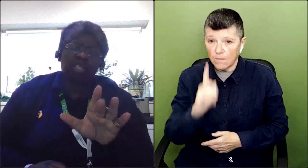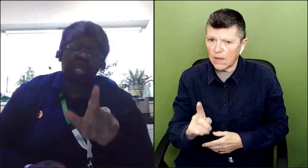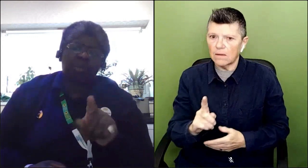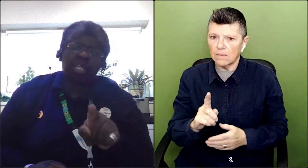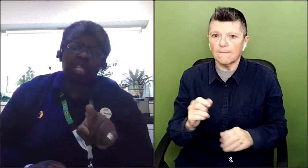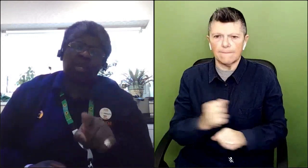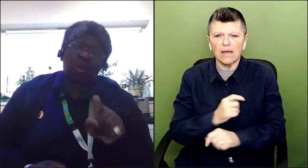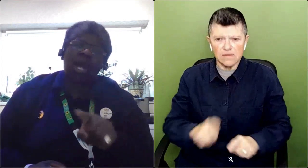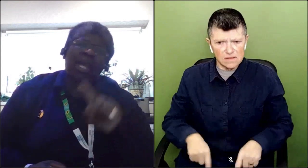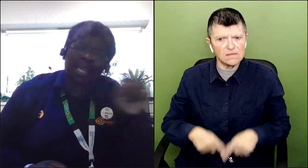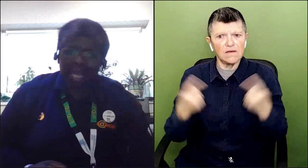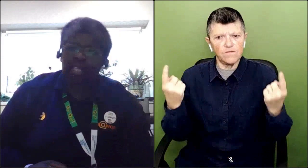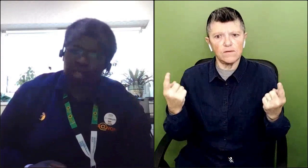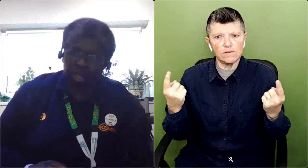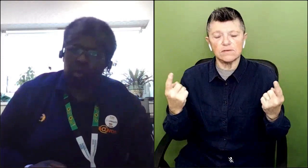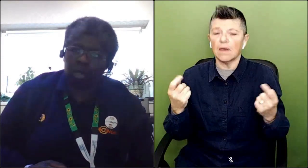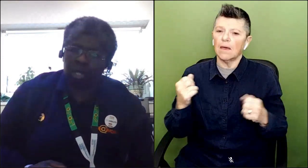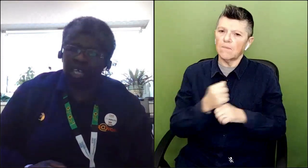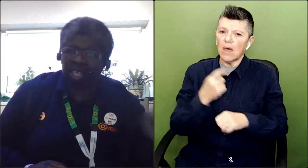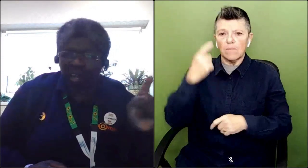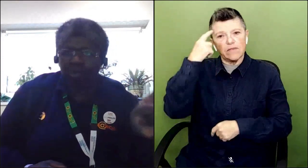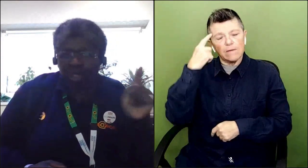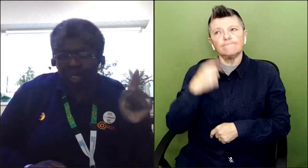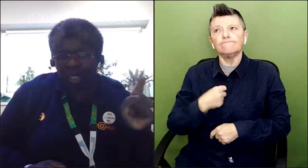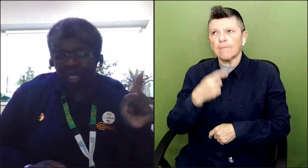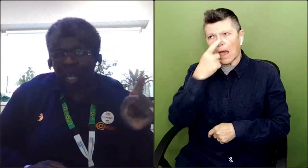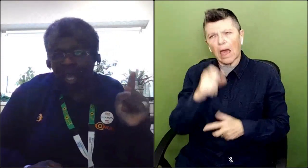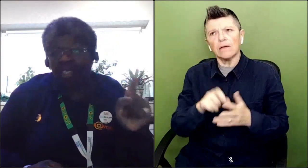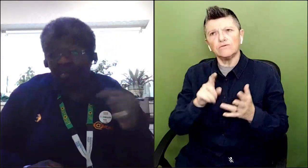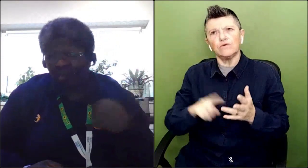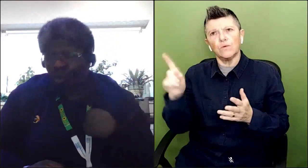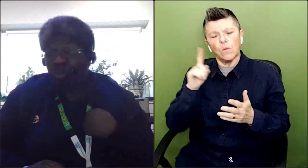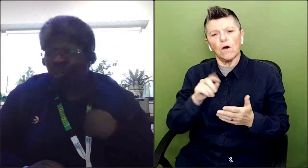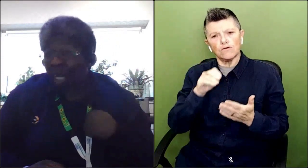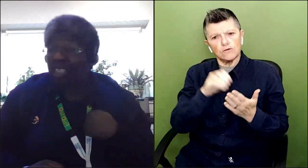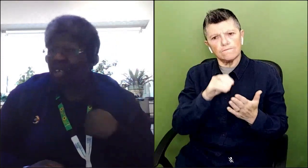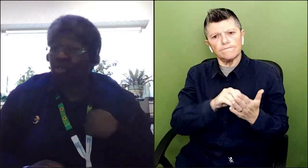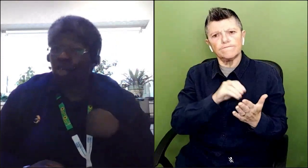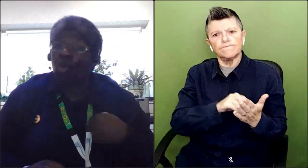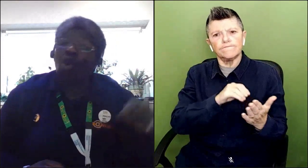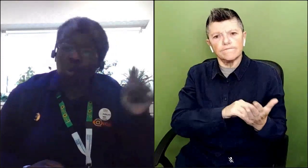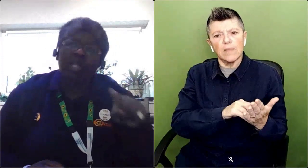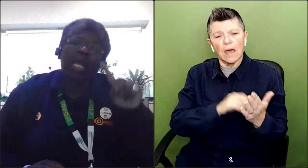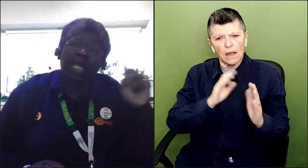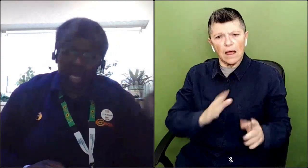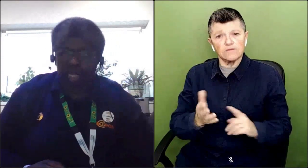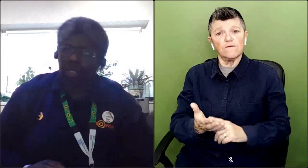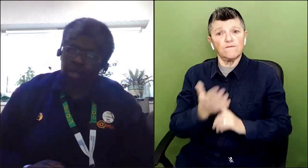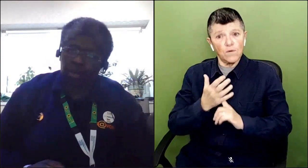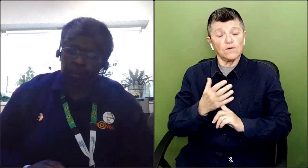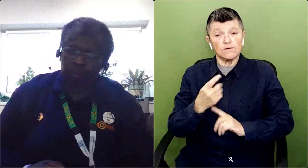it made me think of what I can do, and that was the thing that I had to force myself to do, what I can do.